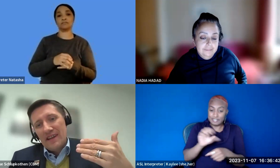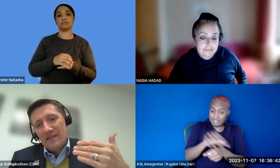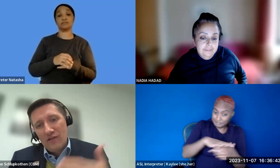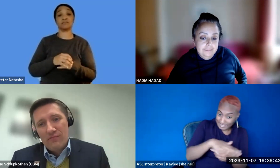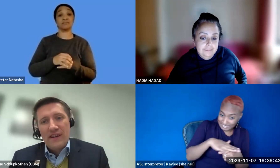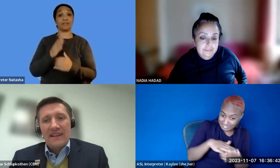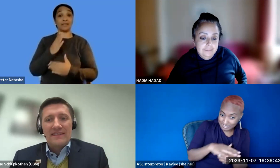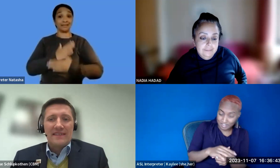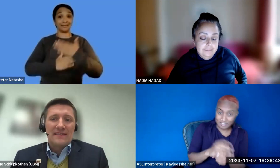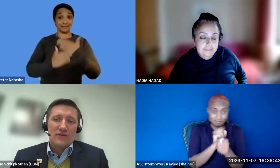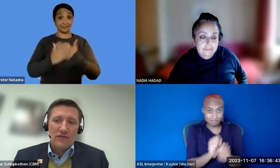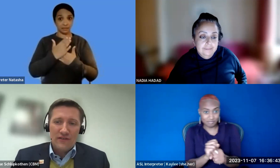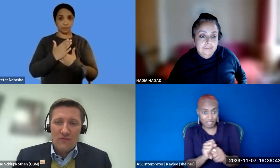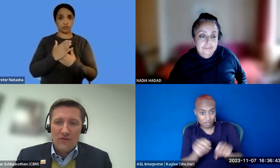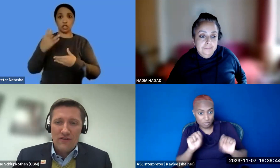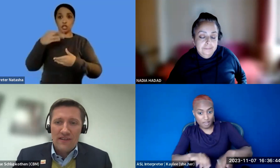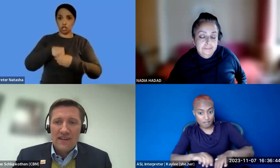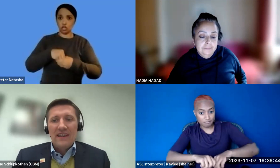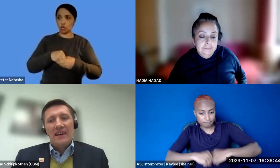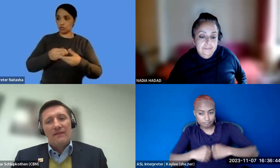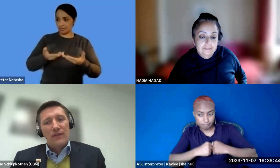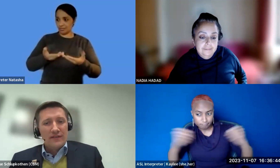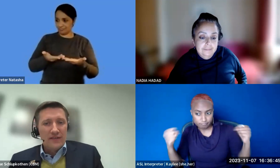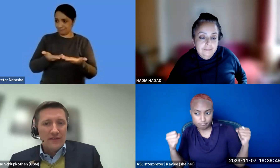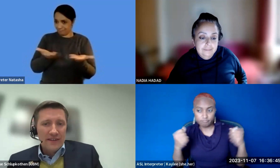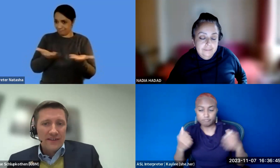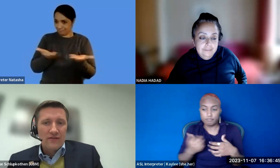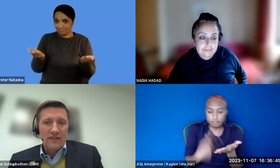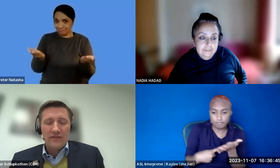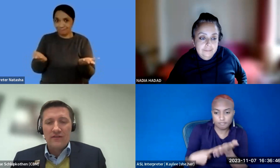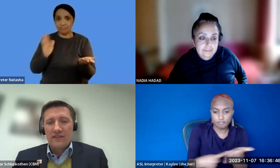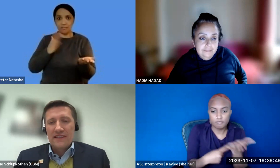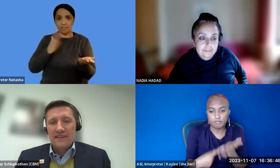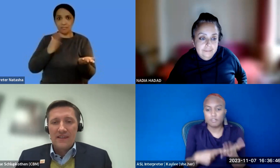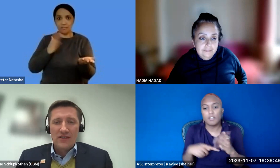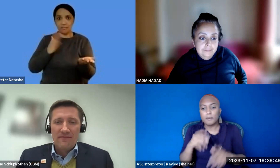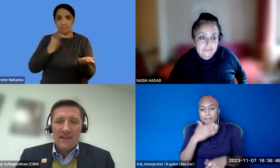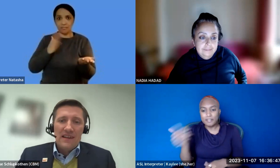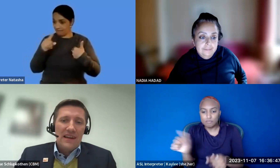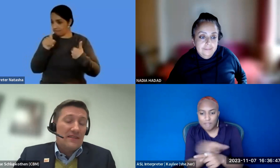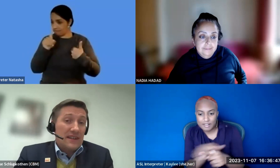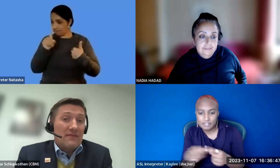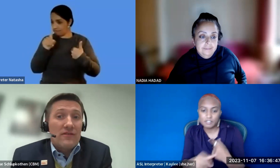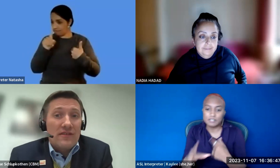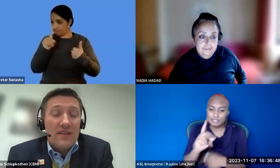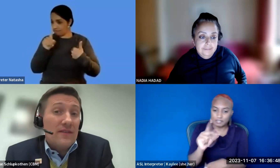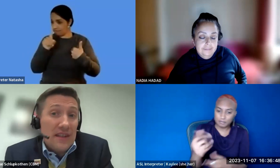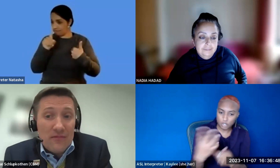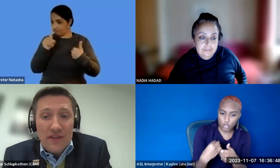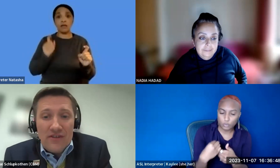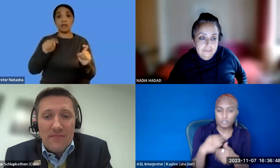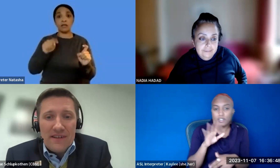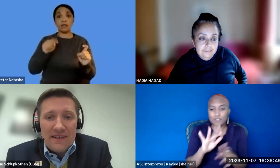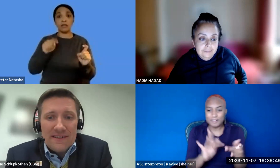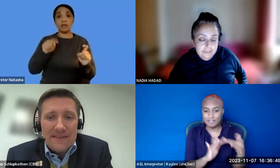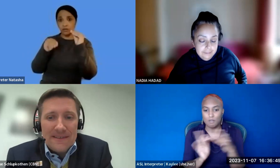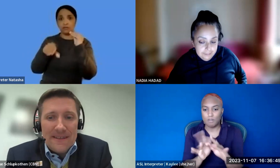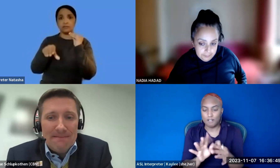identify good practices across your work and foster learning across your organization and network of partners?